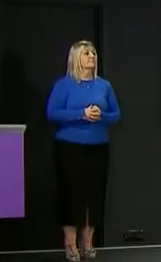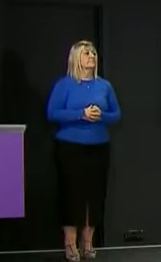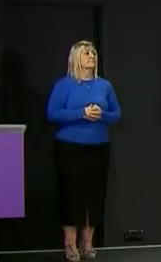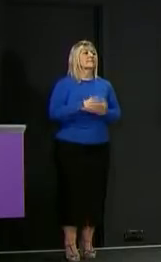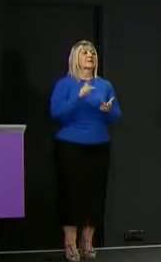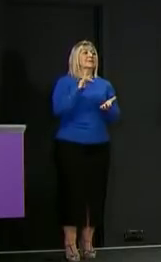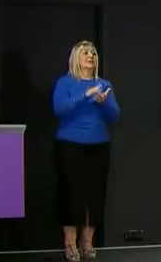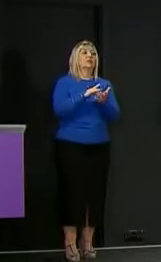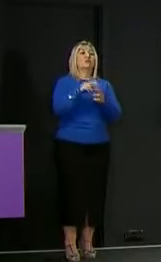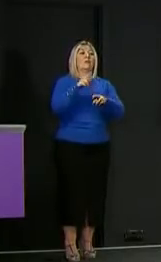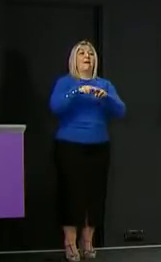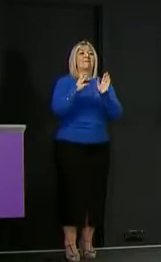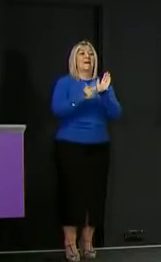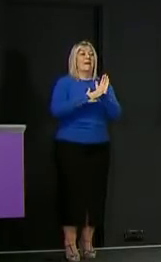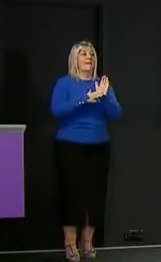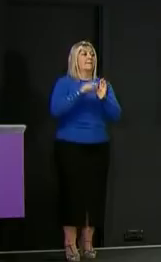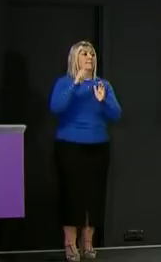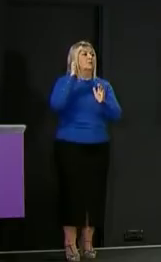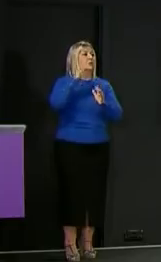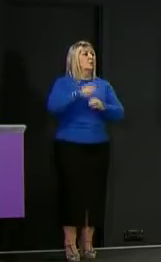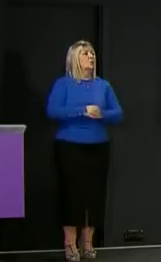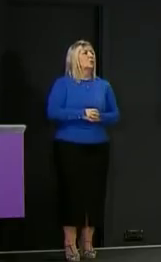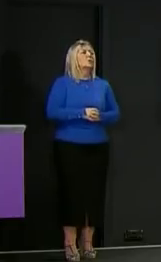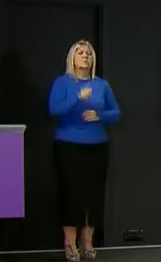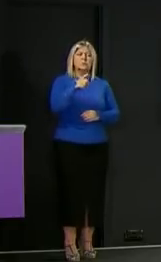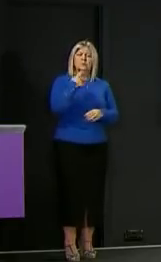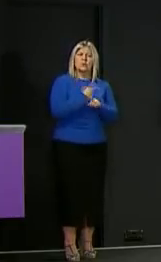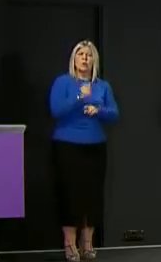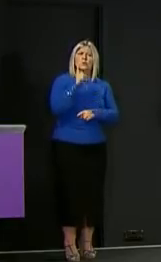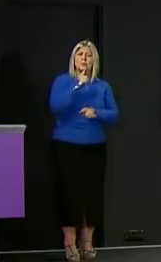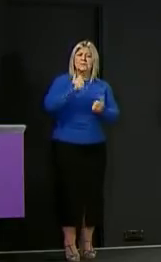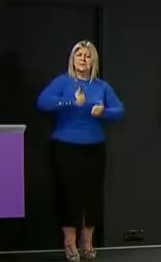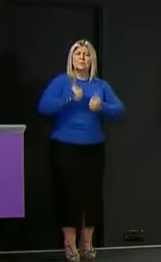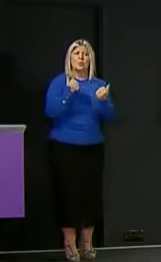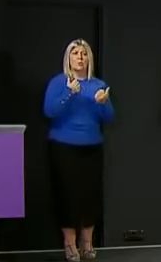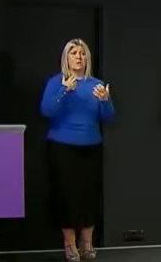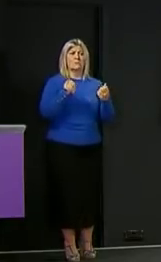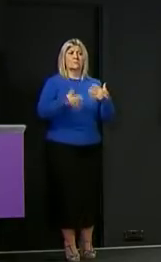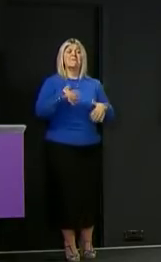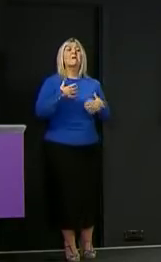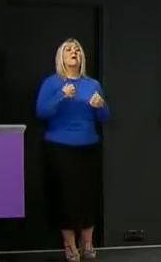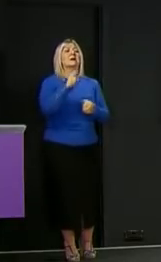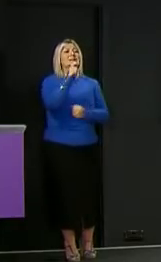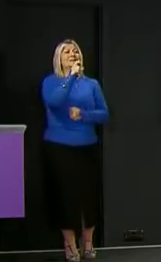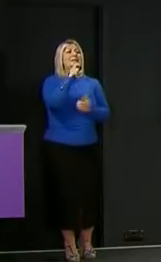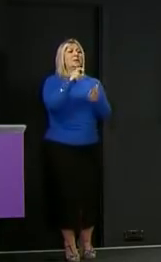woman this morning who suffers from COPD. She was sent for a coronavirus test around eight days ago